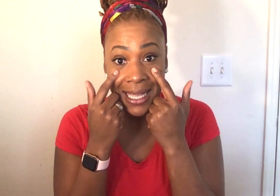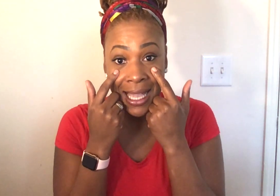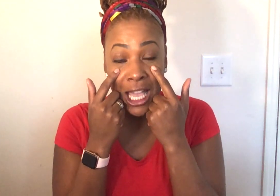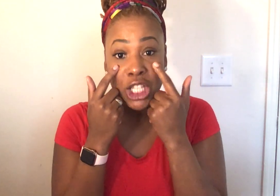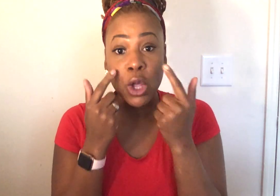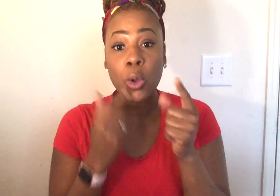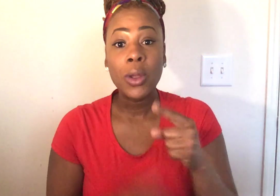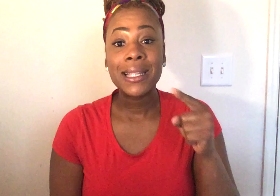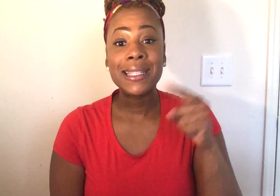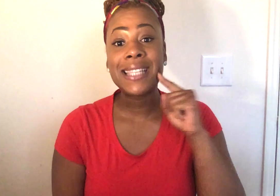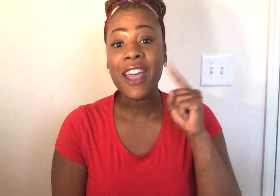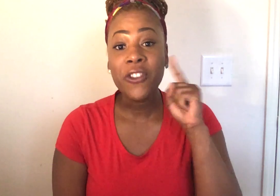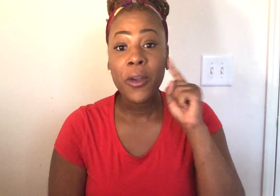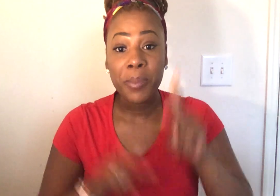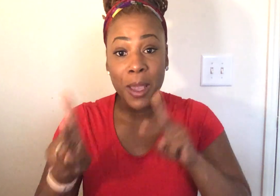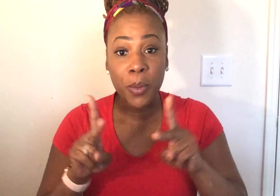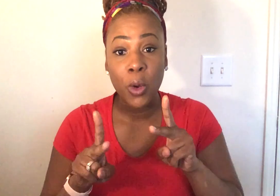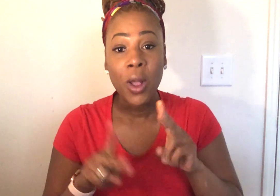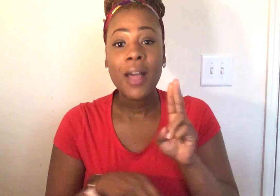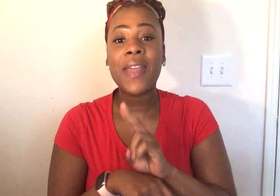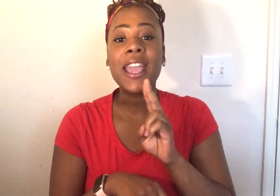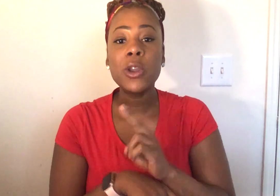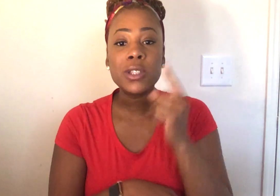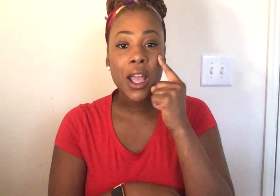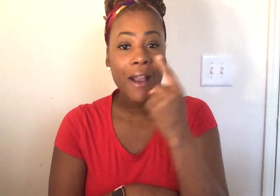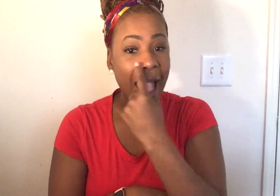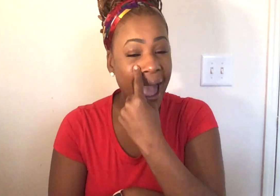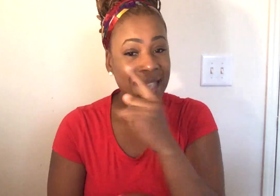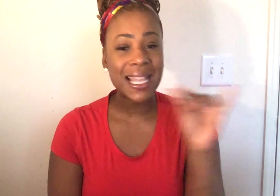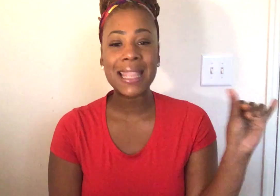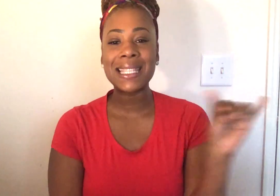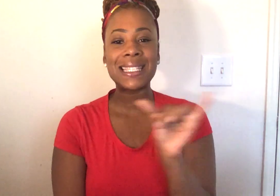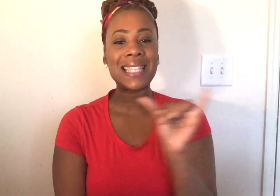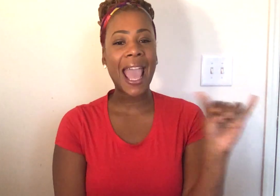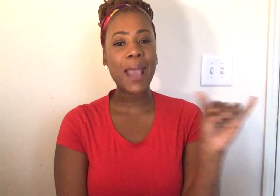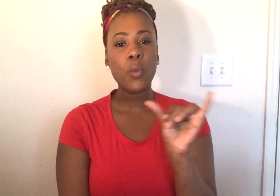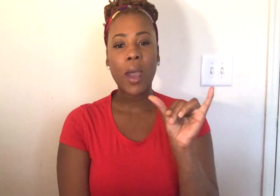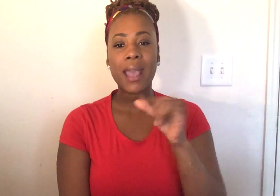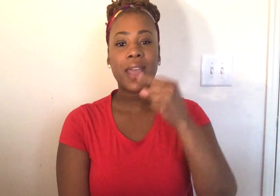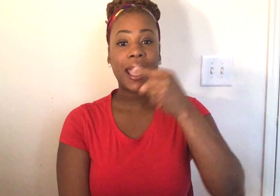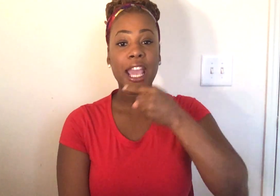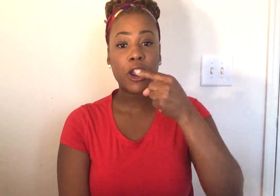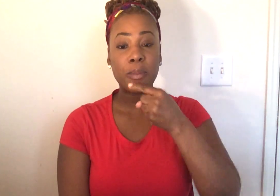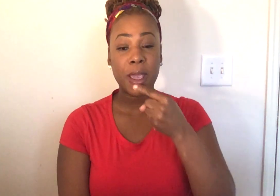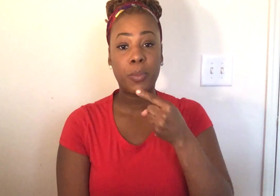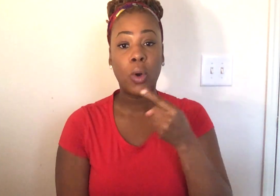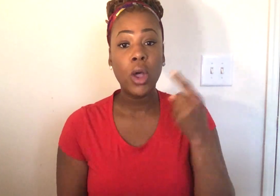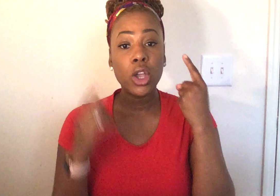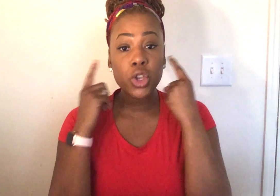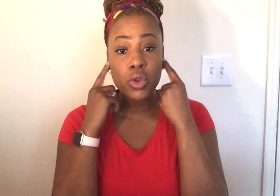so death people they use their eyes in the same way that hearing people use